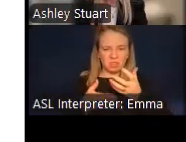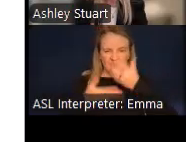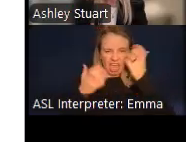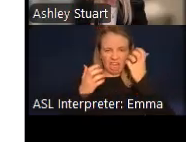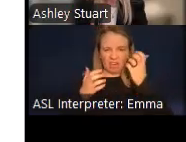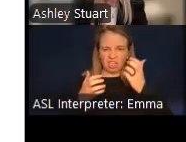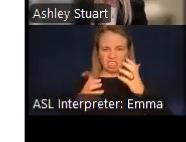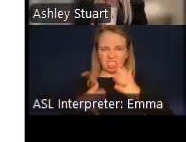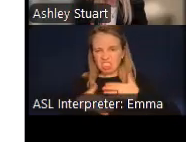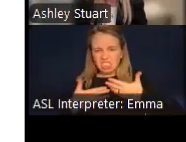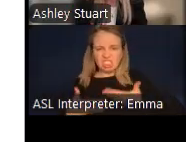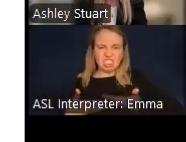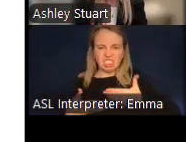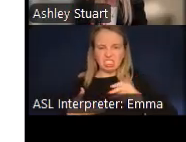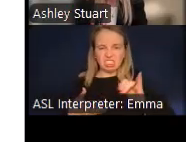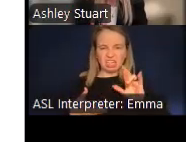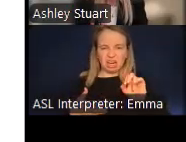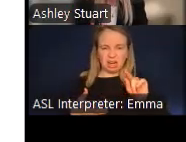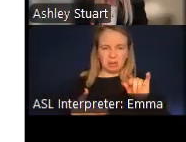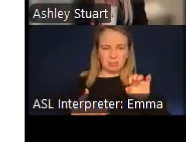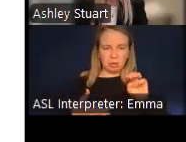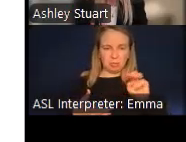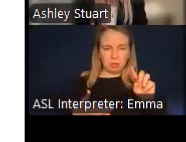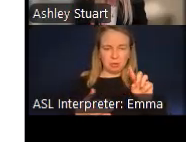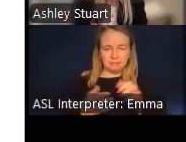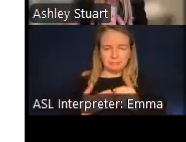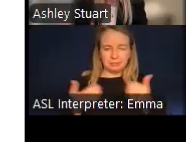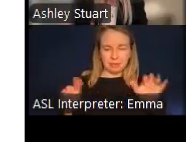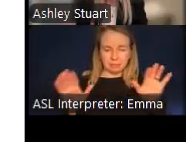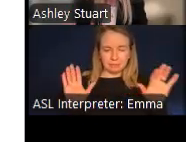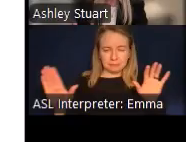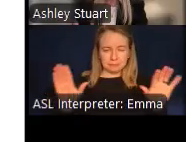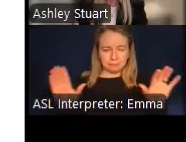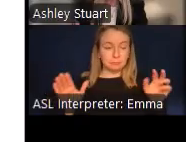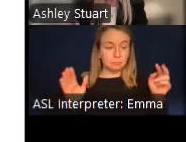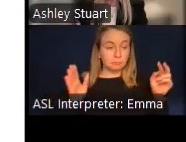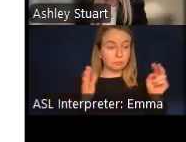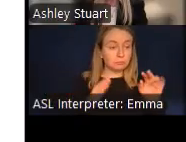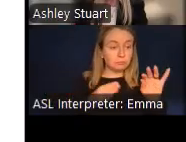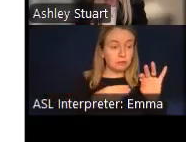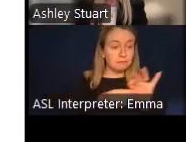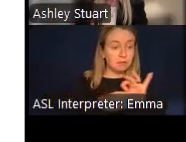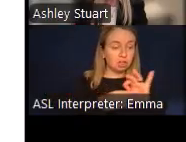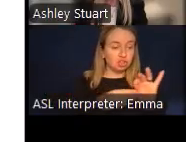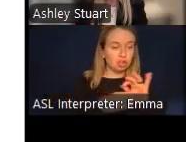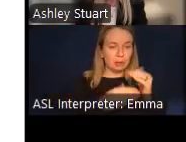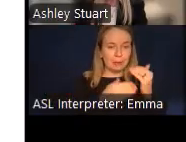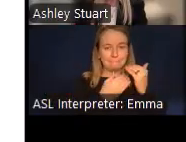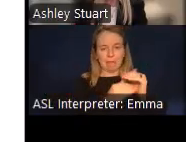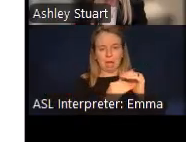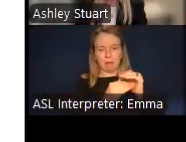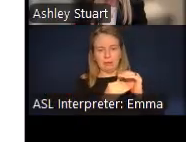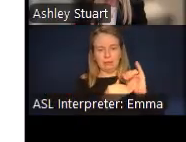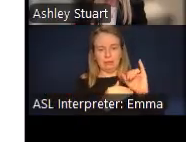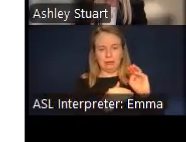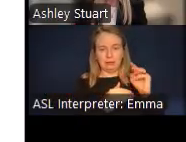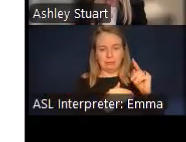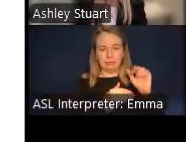mood dimension, we of course, want to look at functional impairment. So for the most part, when kids are being non